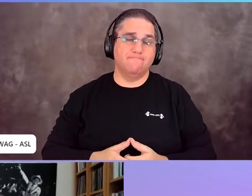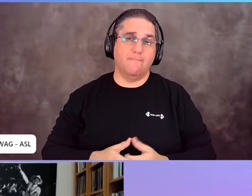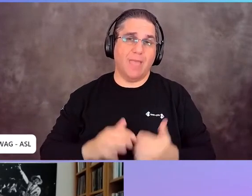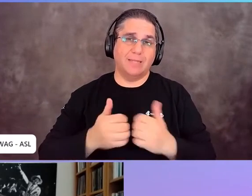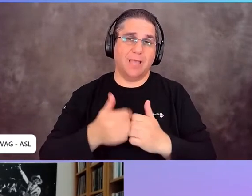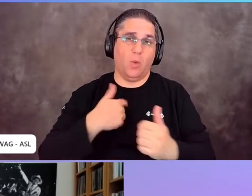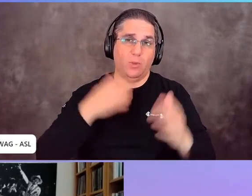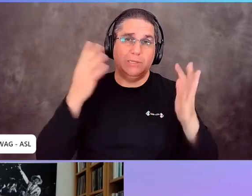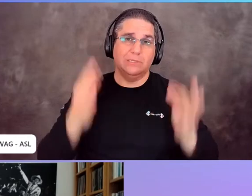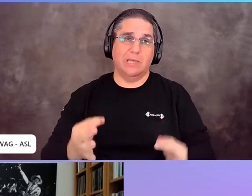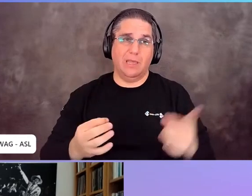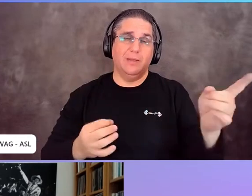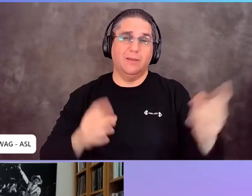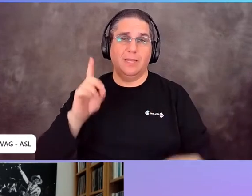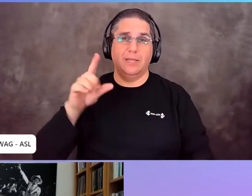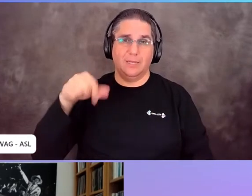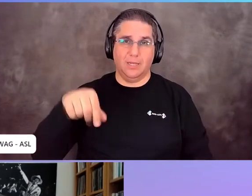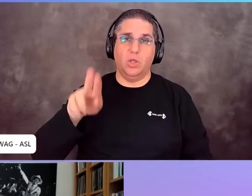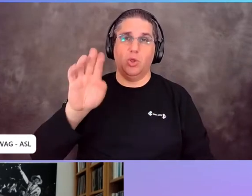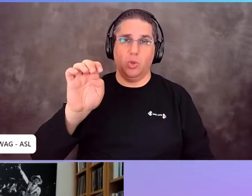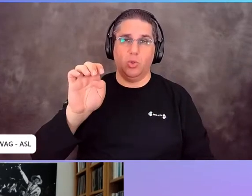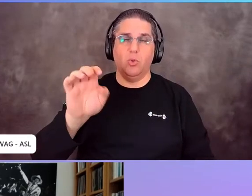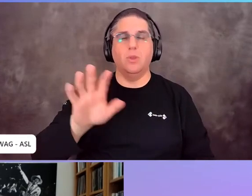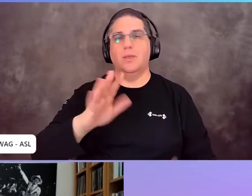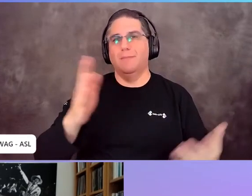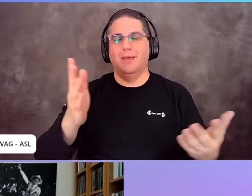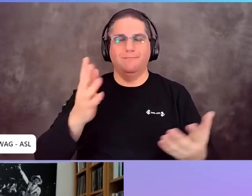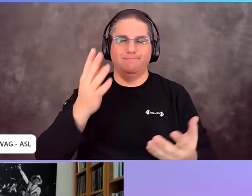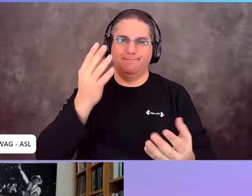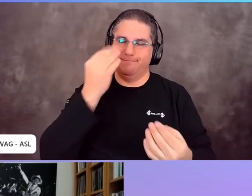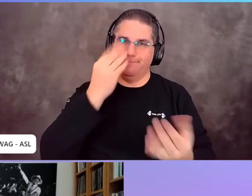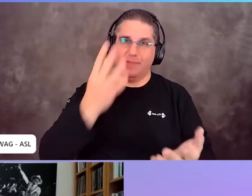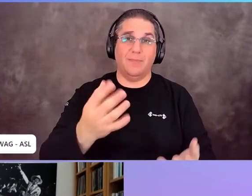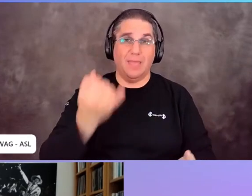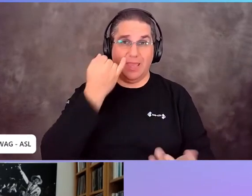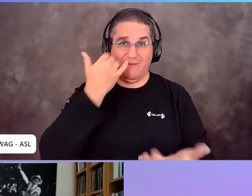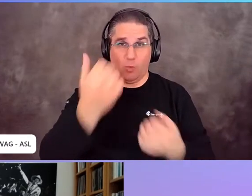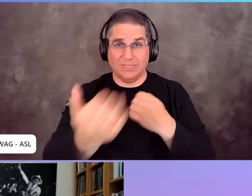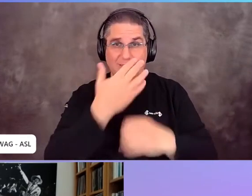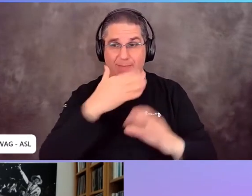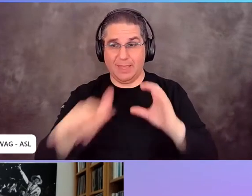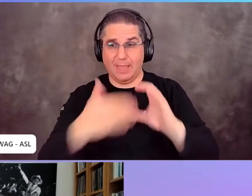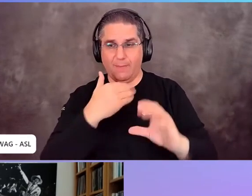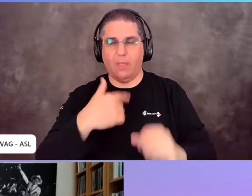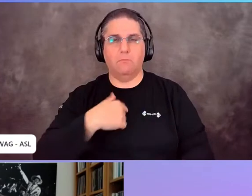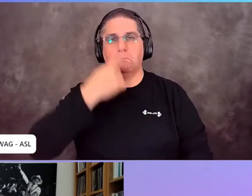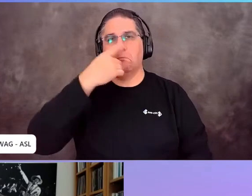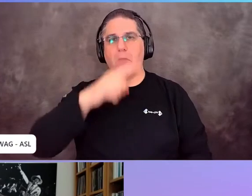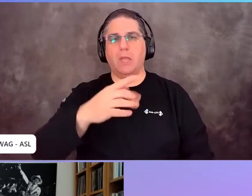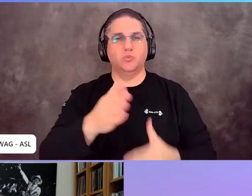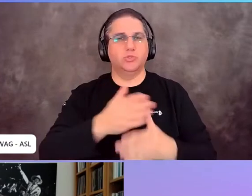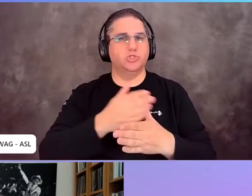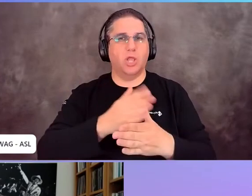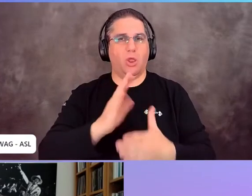really was elements to this around addressing what our needs were